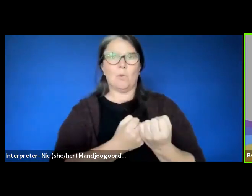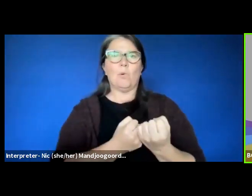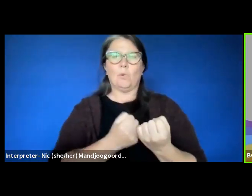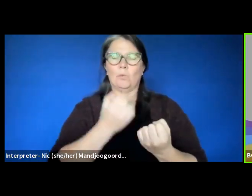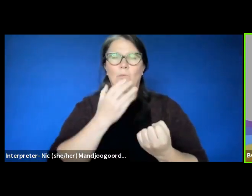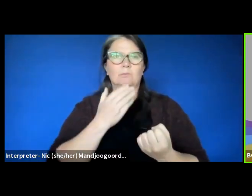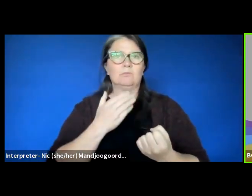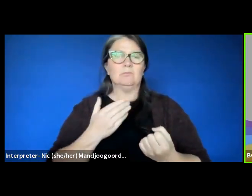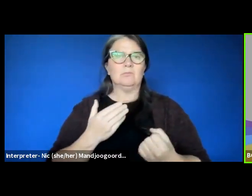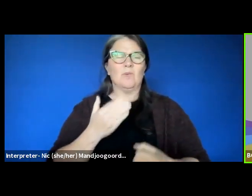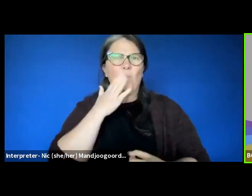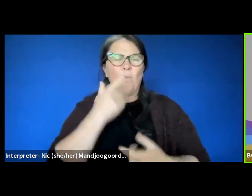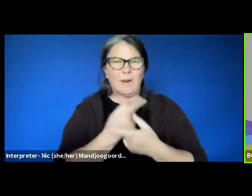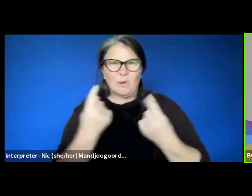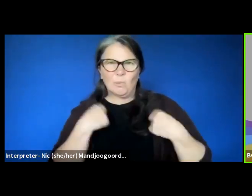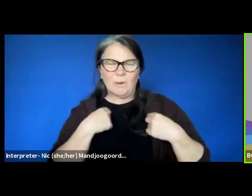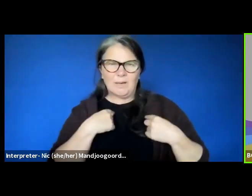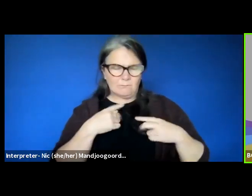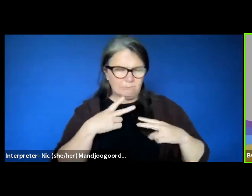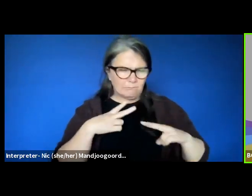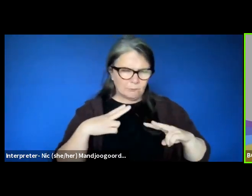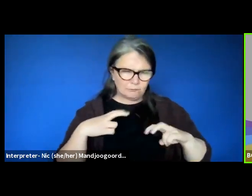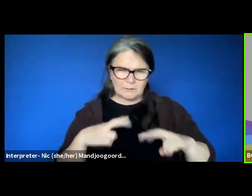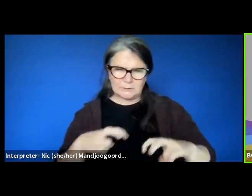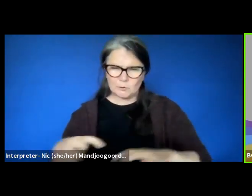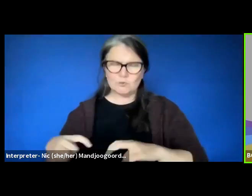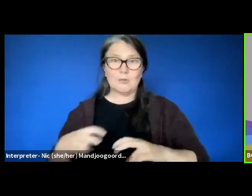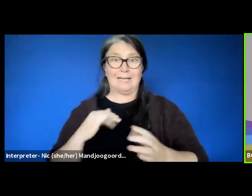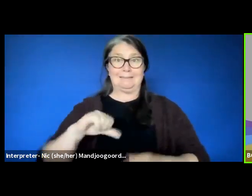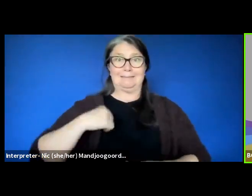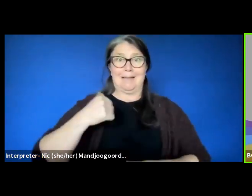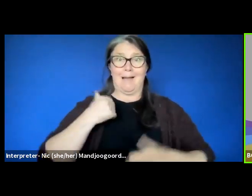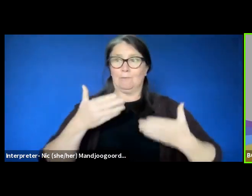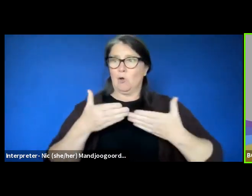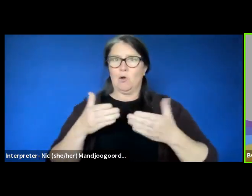support when we looked at the fat support when we looked at the factors that correlate with factors that correlate with staff being out at work, visit